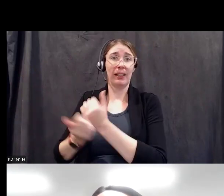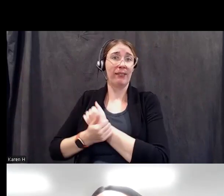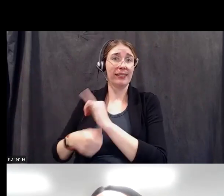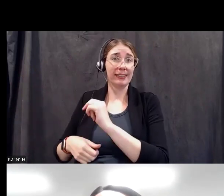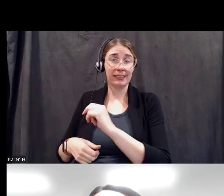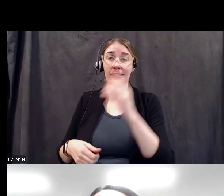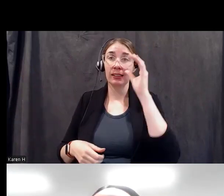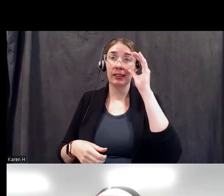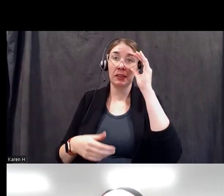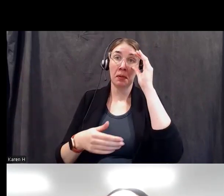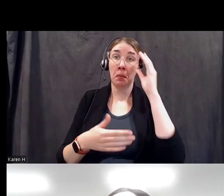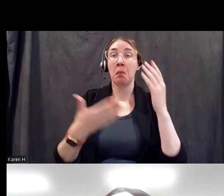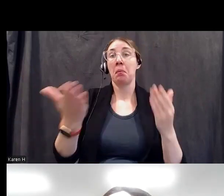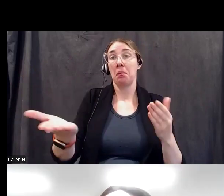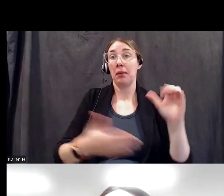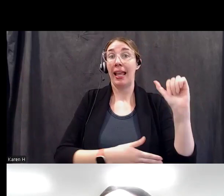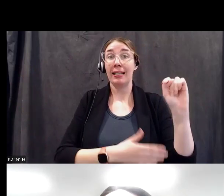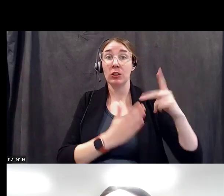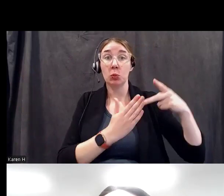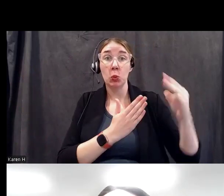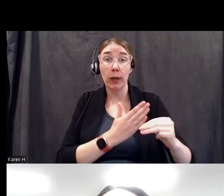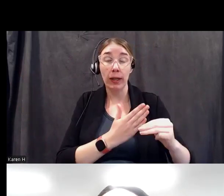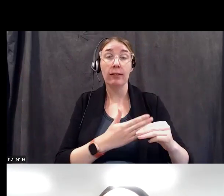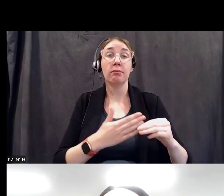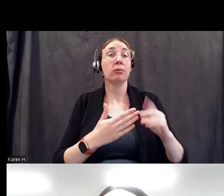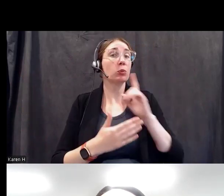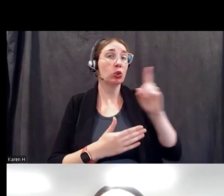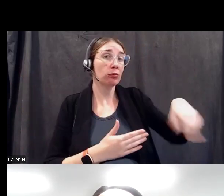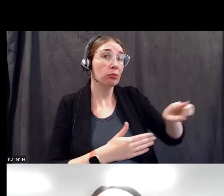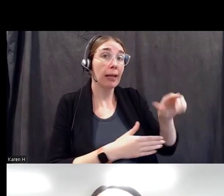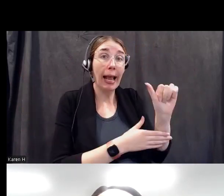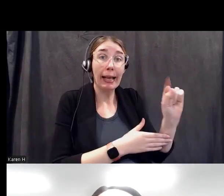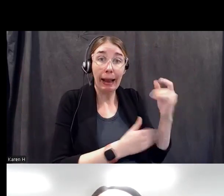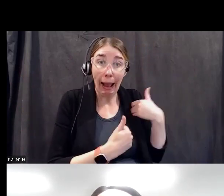it's getting people the assistive technology they need to use personally, but we also can